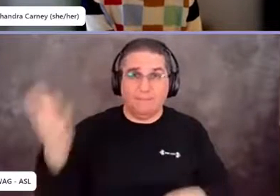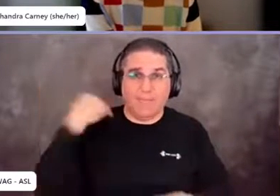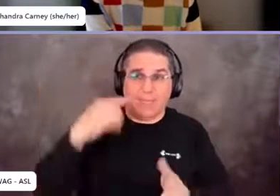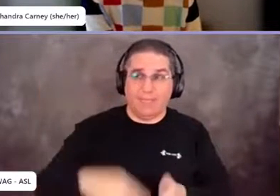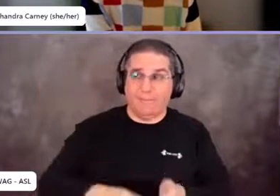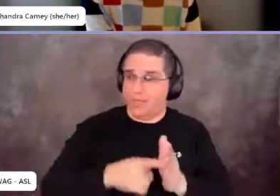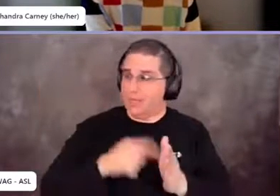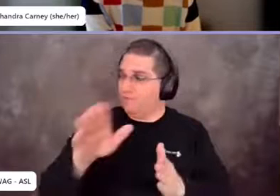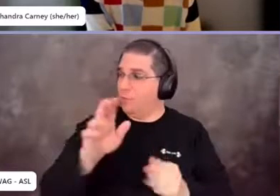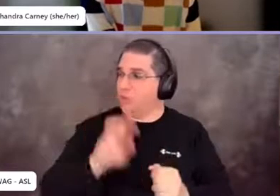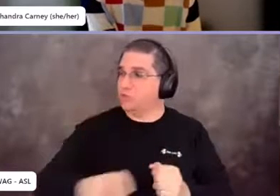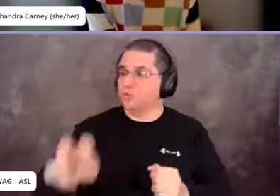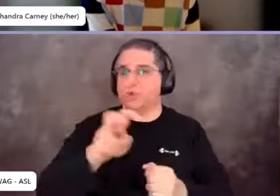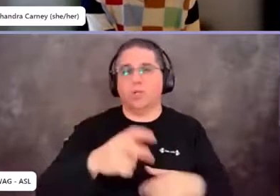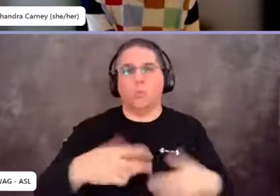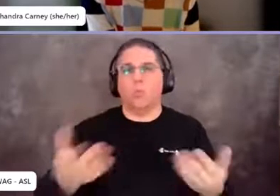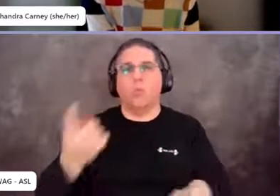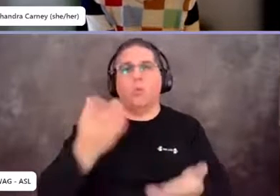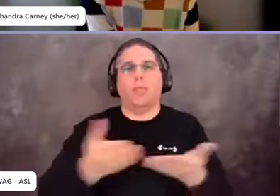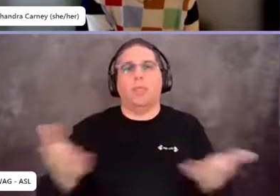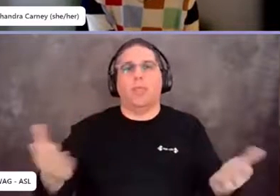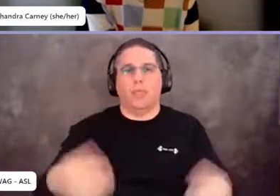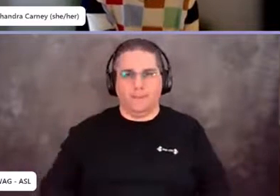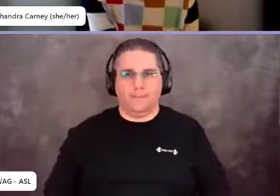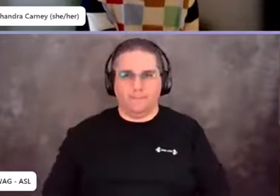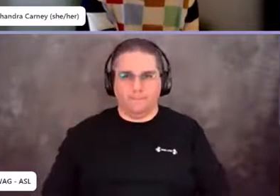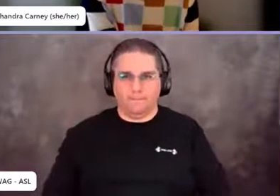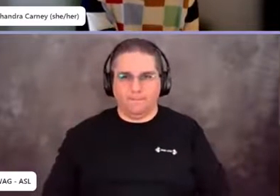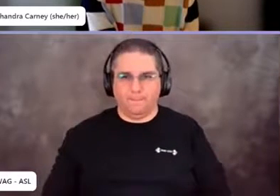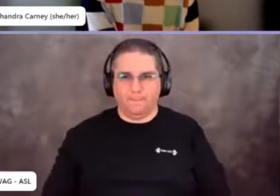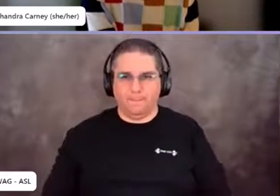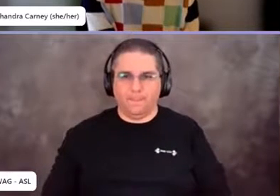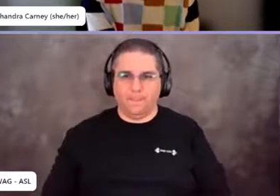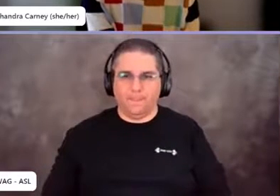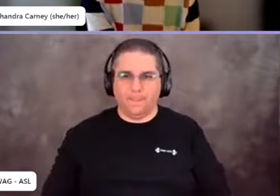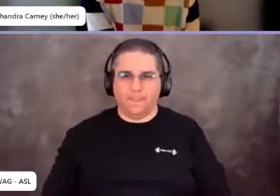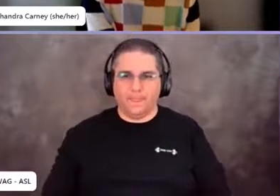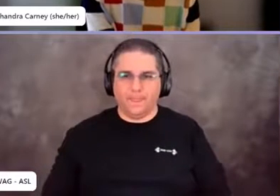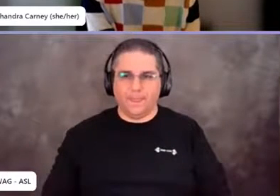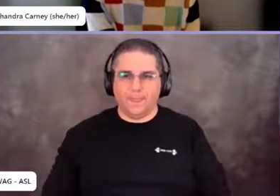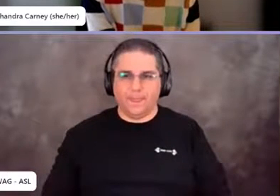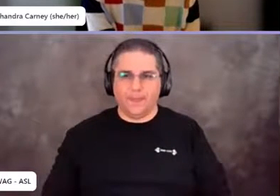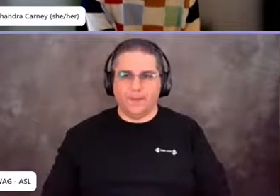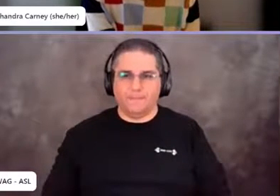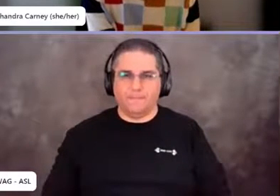with learning all of this, it is daunting. If there was one thing you wish you would have done at the start of your